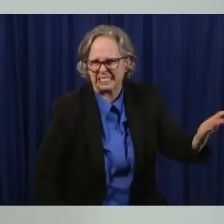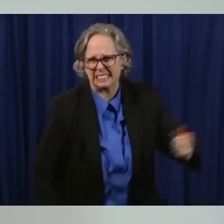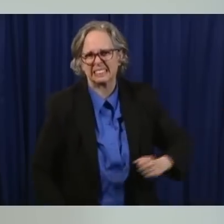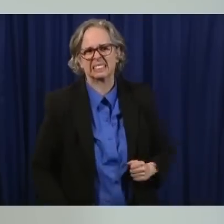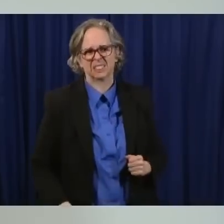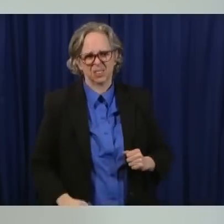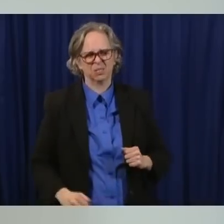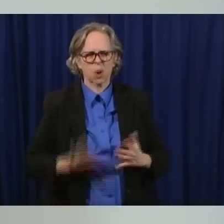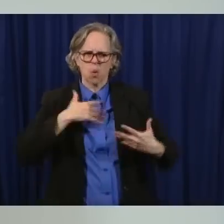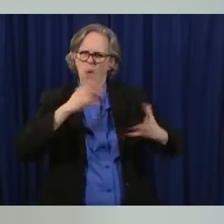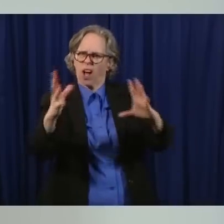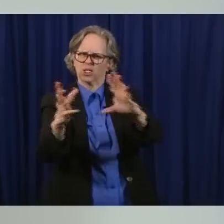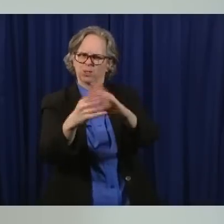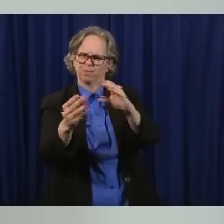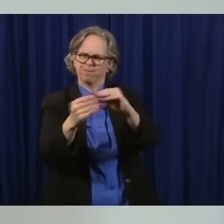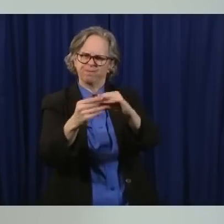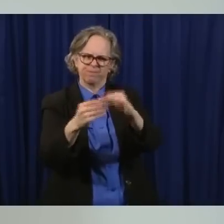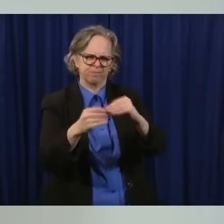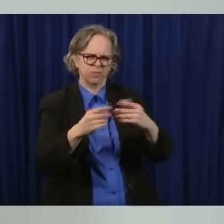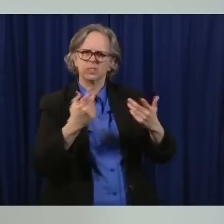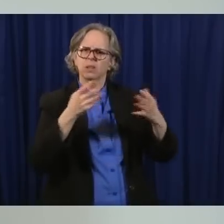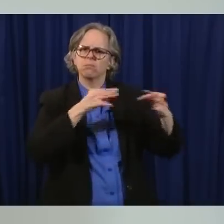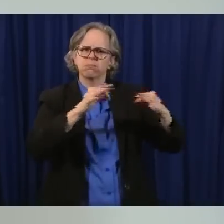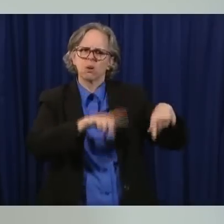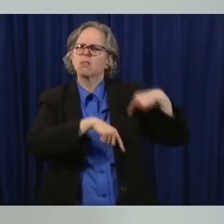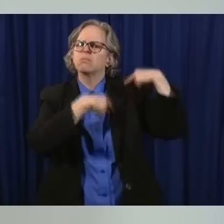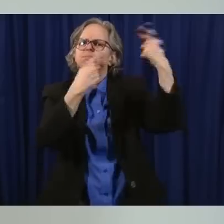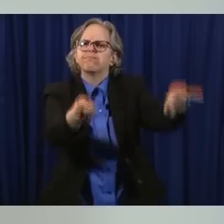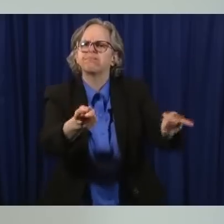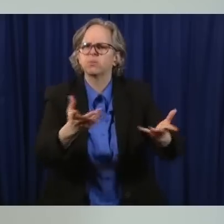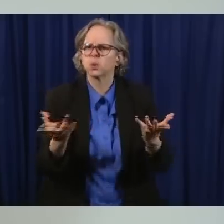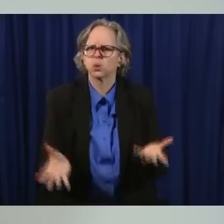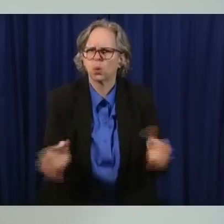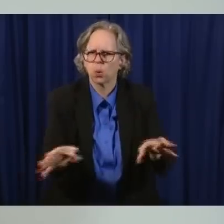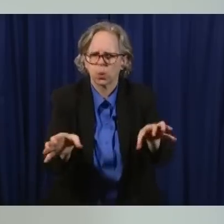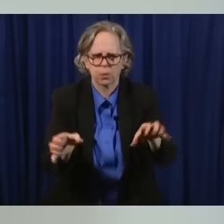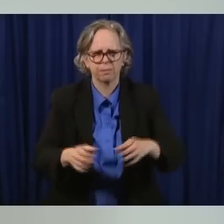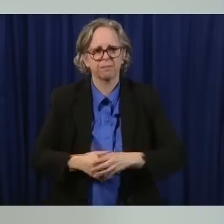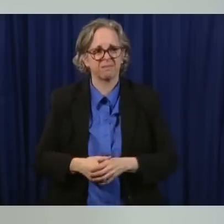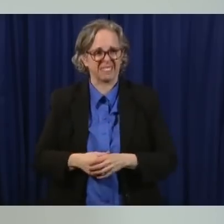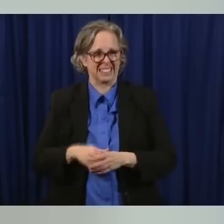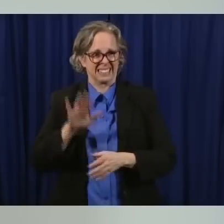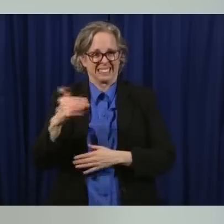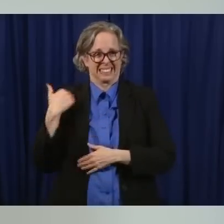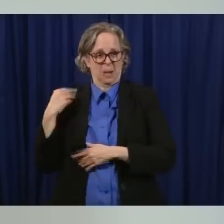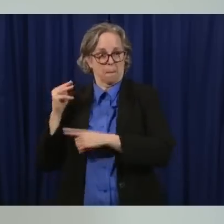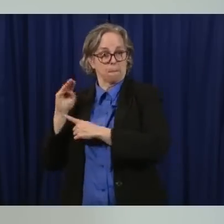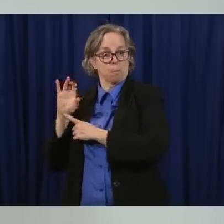BECOME MORE AND MORE OF AN ECONOMIC CRISIS. TODAY I WANT TO SPEND A LITTLE